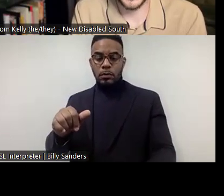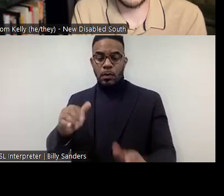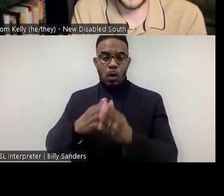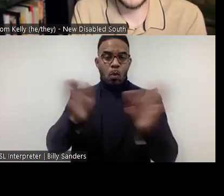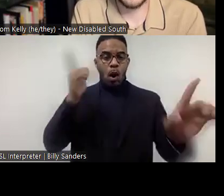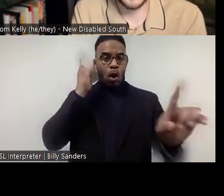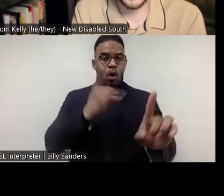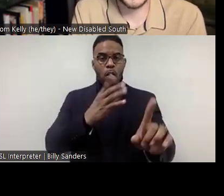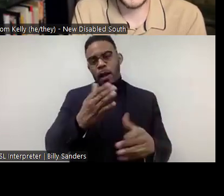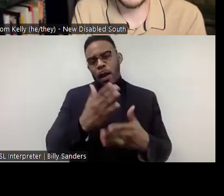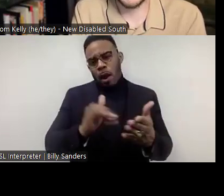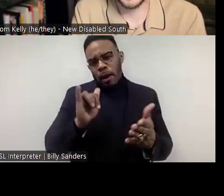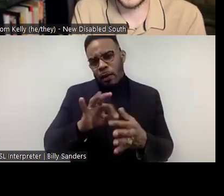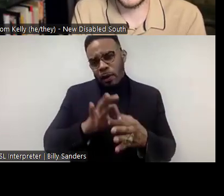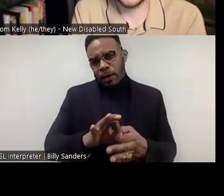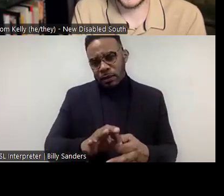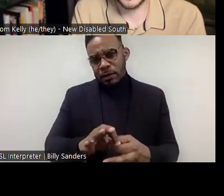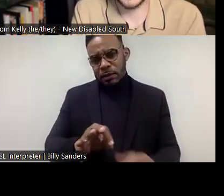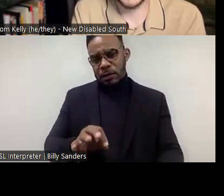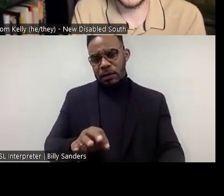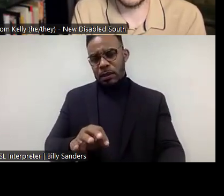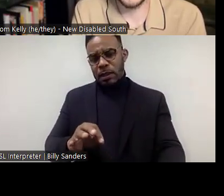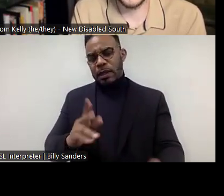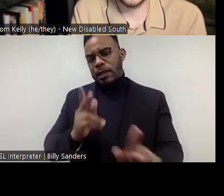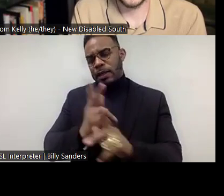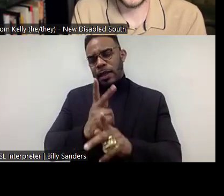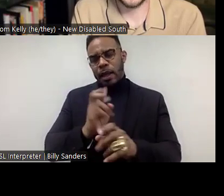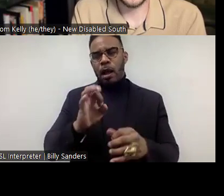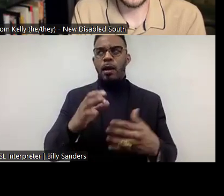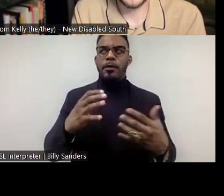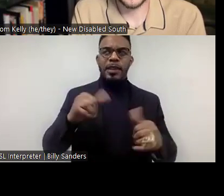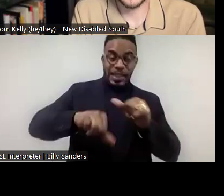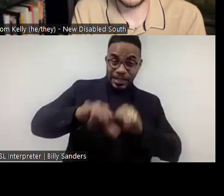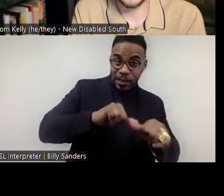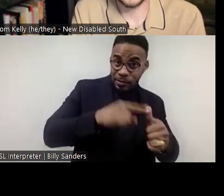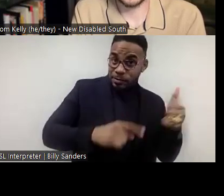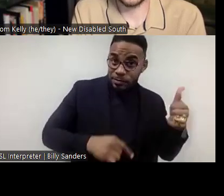outcome or long-term, broader goals. And part of that